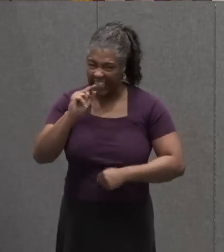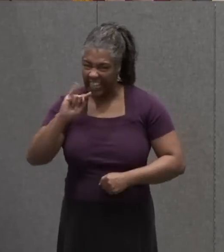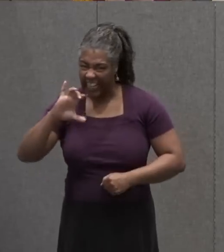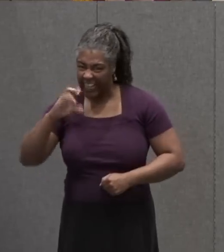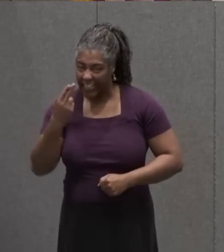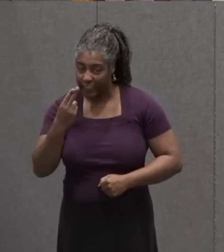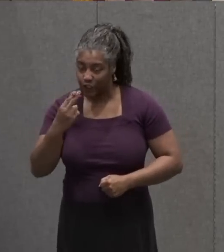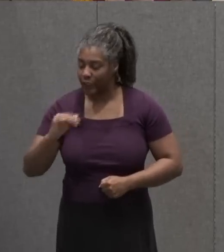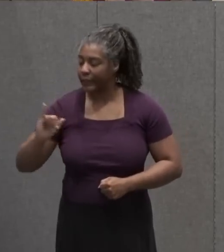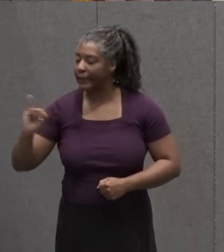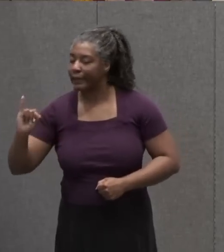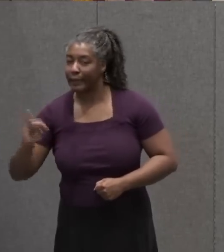Your turn.